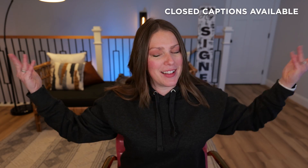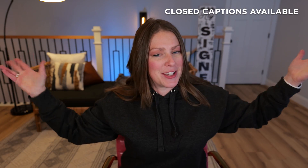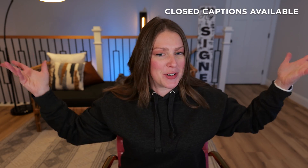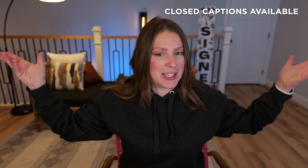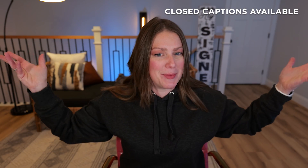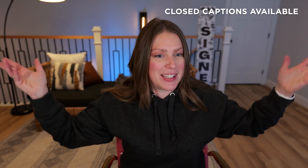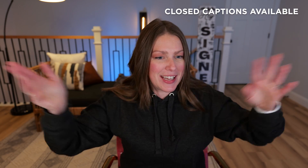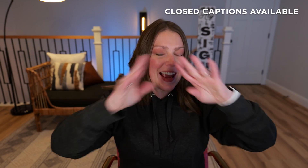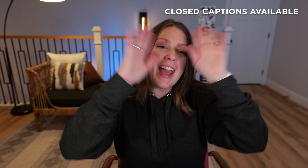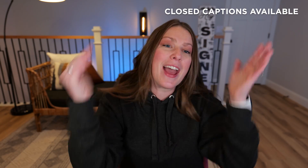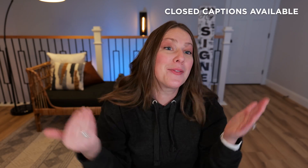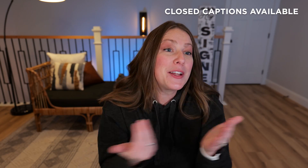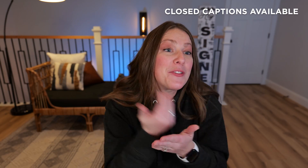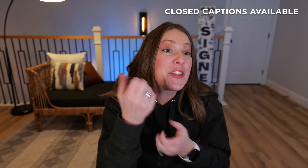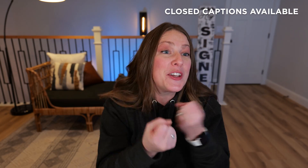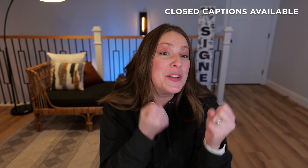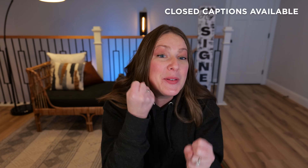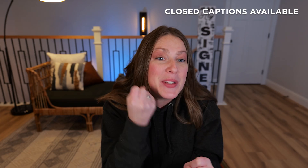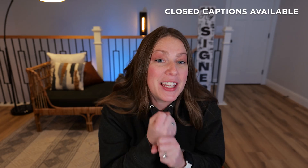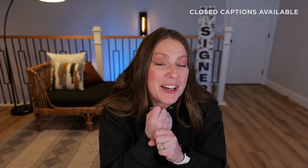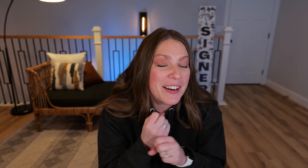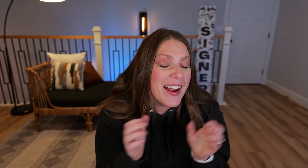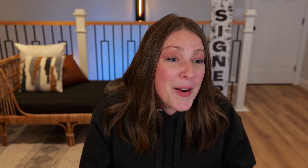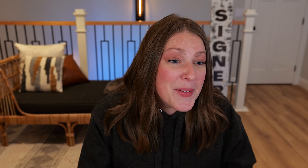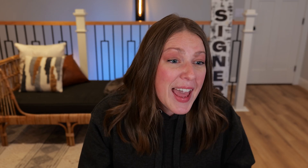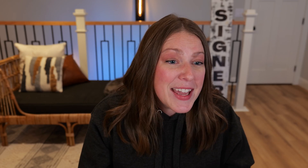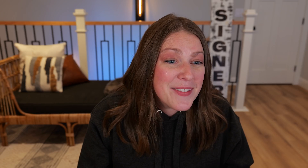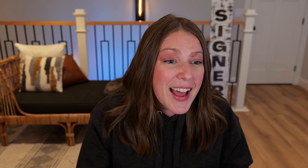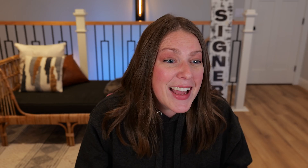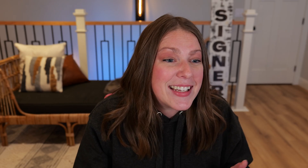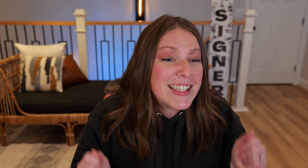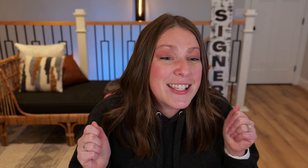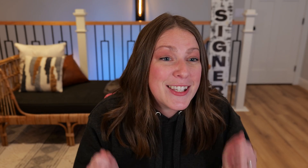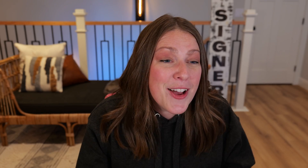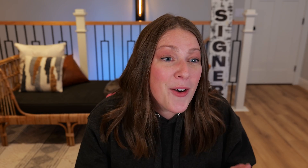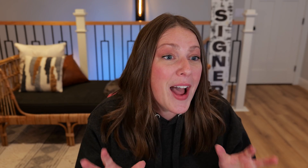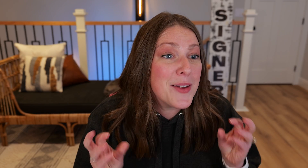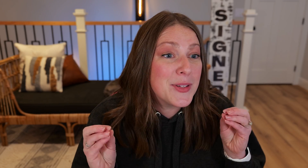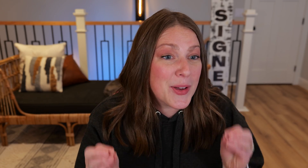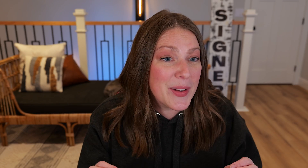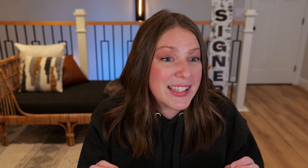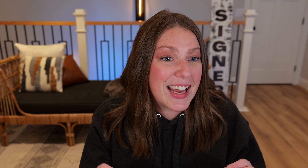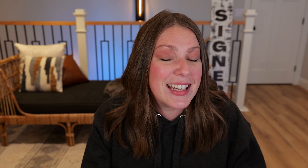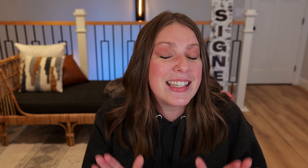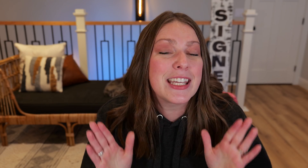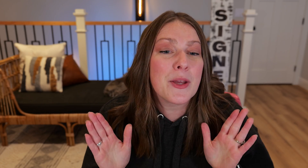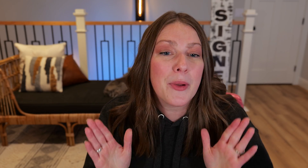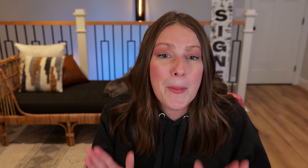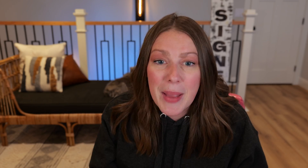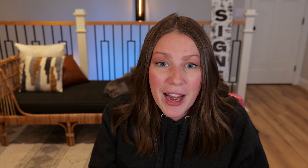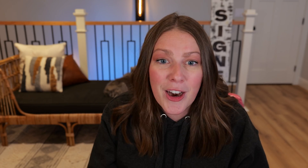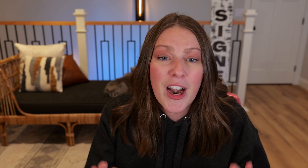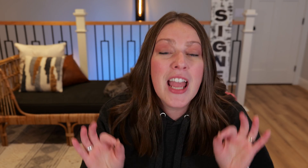Less Christmasy and ready for the new year. Okay, guys. So I am so excited to get to compare